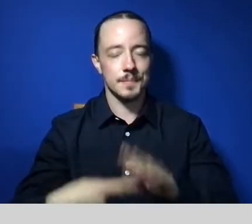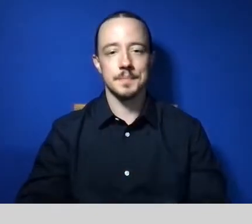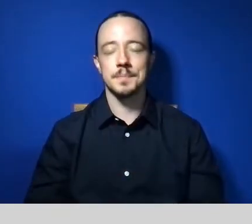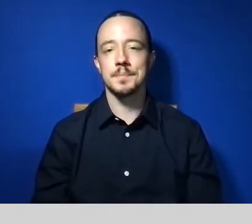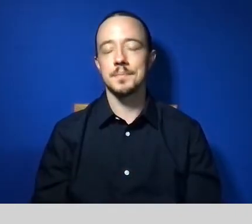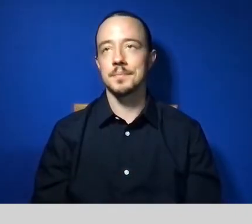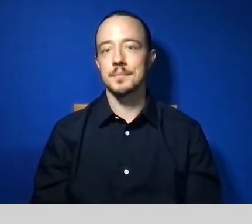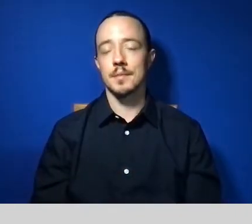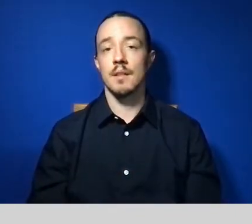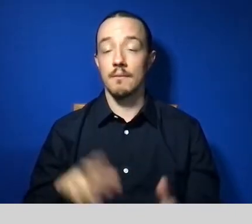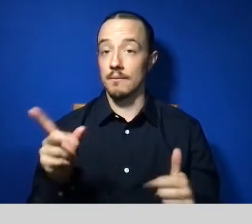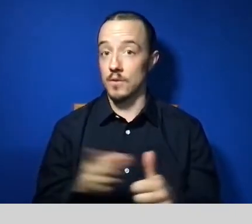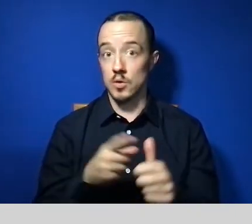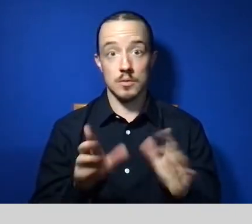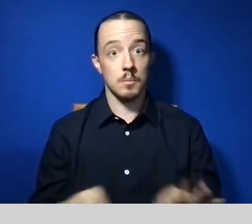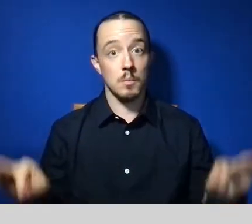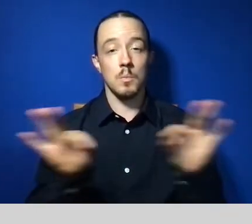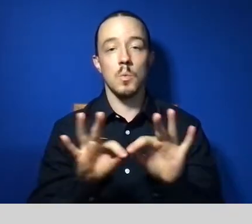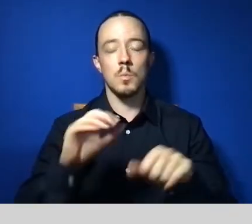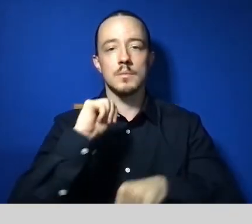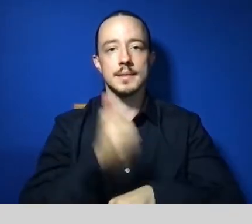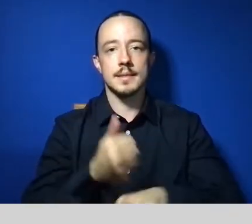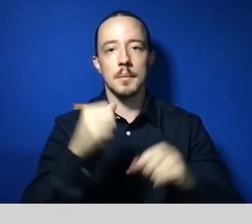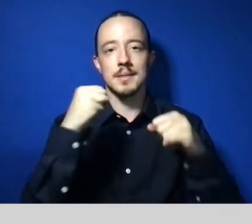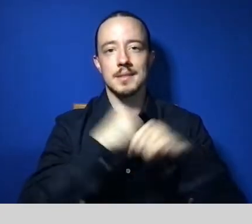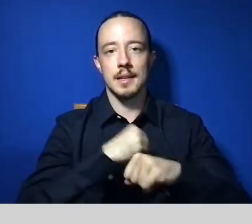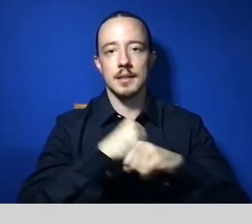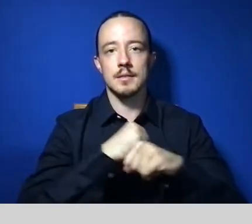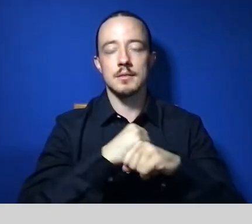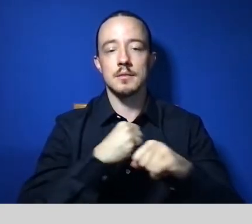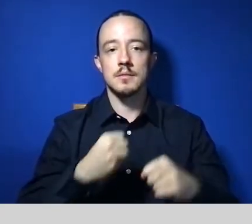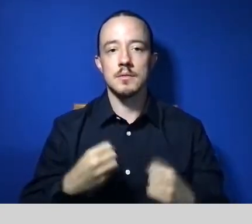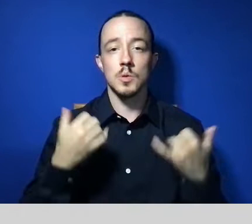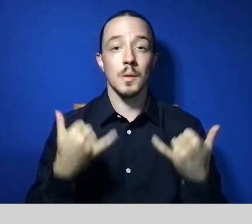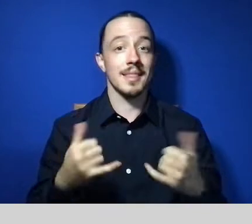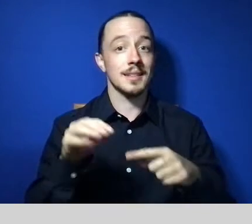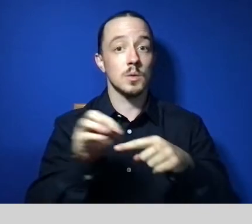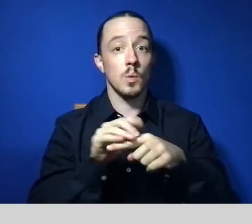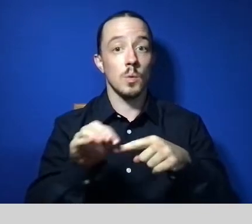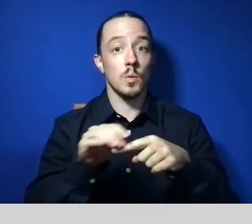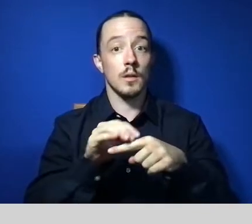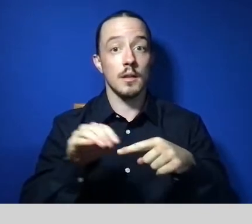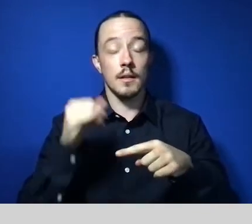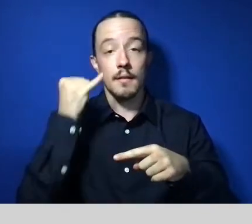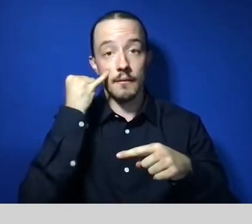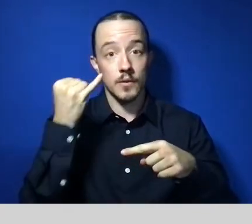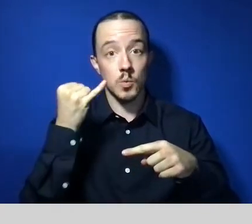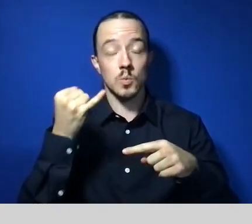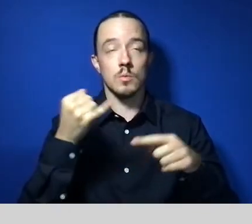So setting up the data, this code, you know, if you sort of,